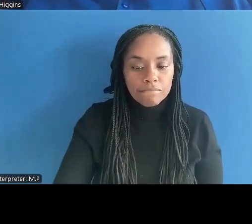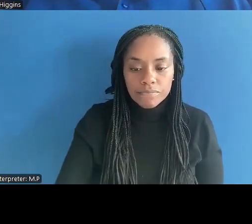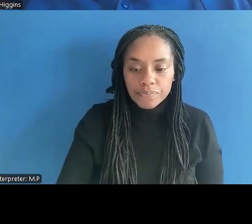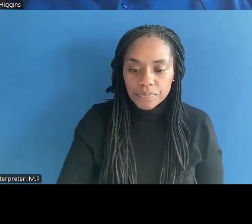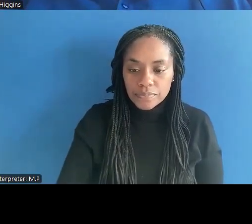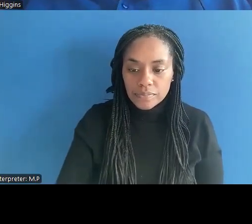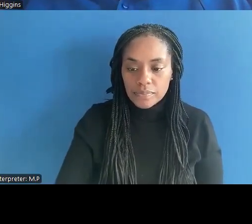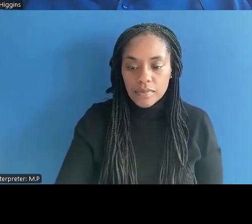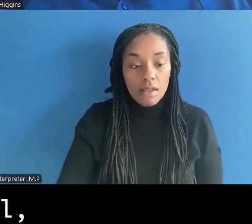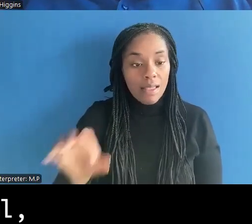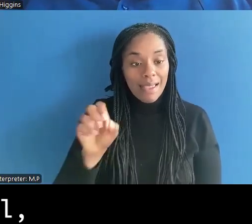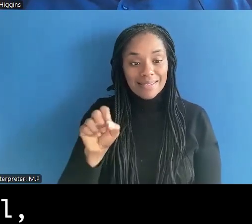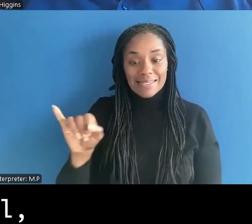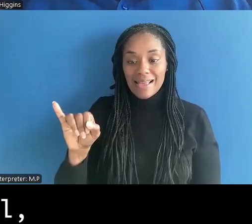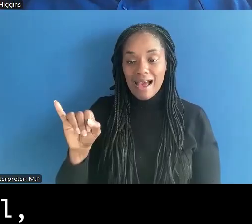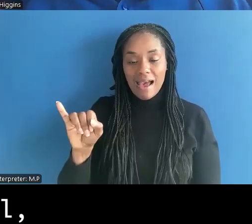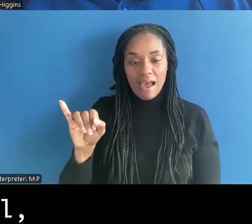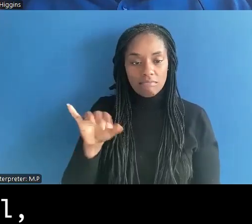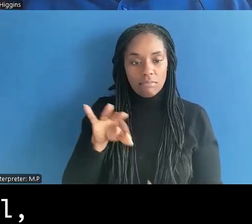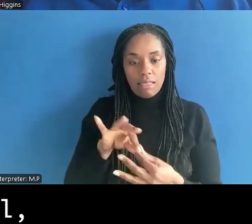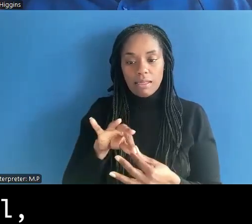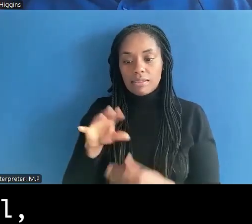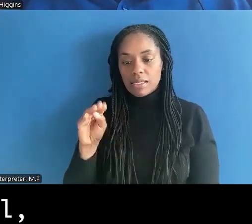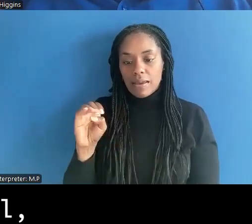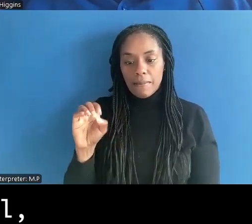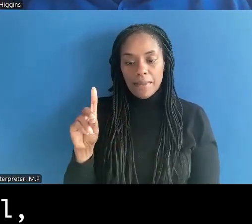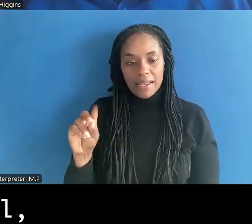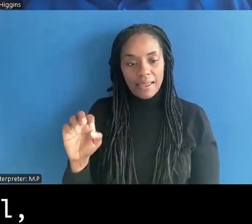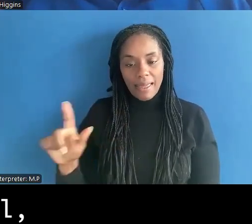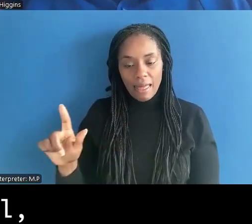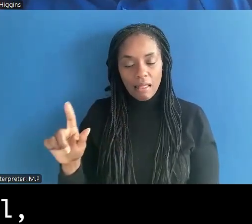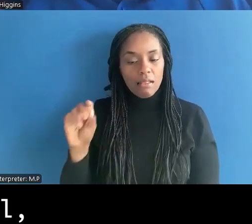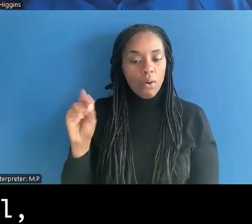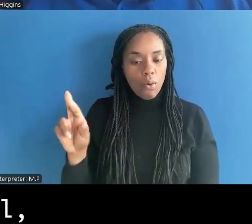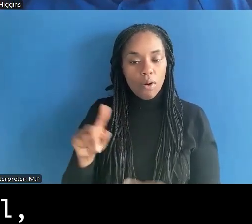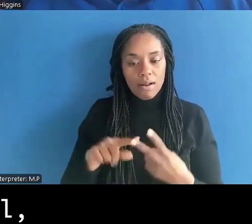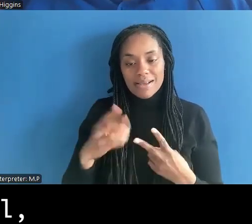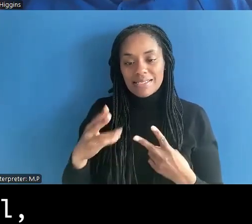There's SSI linked Medi-Cal or 1619 B, Medi-Cal, which is 1619, B